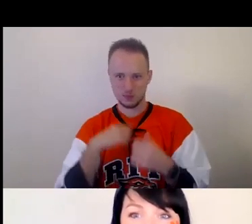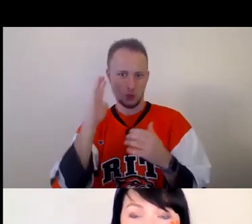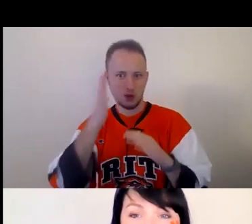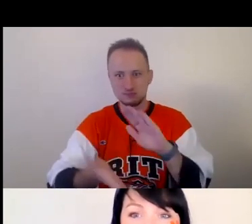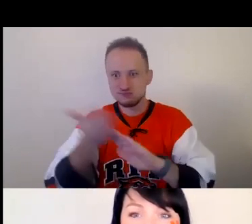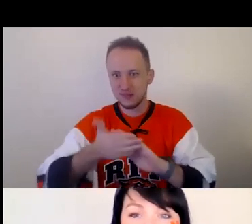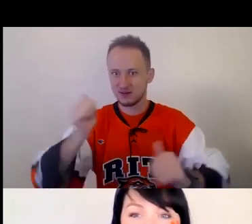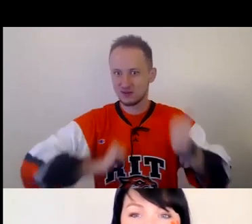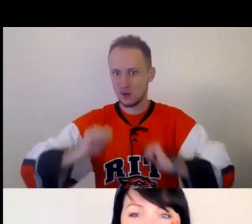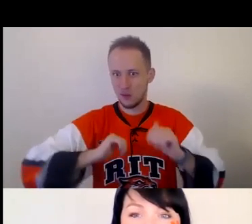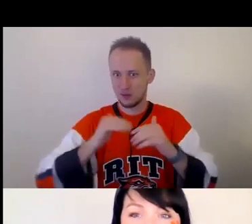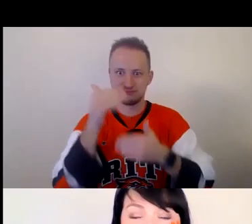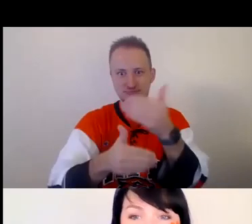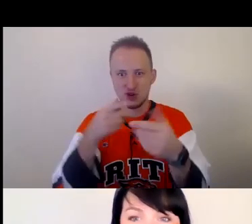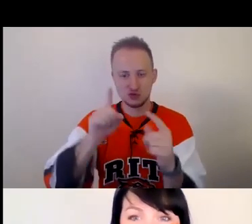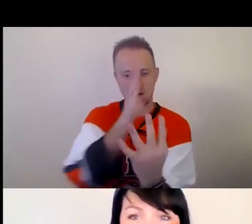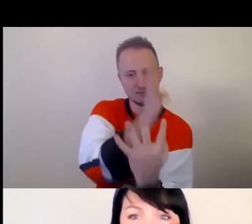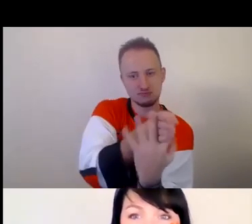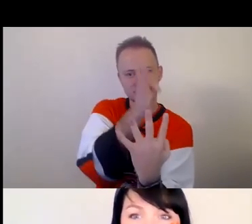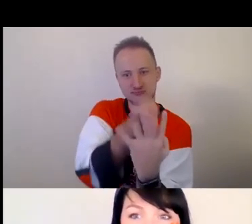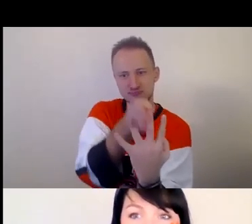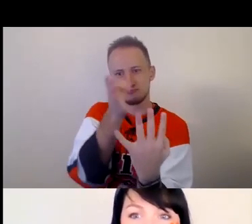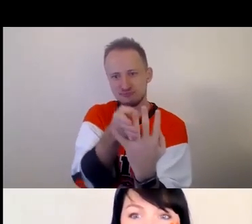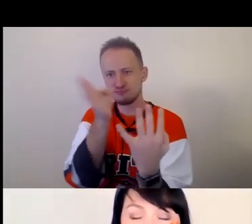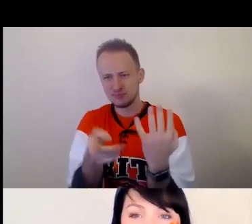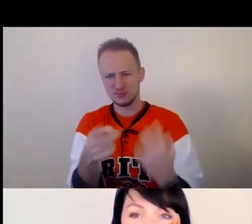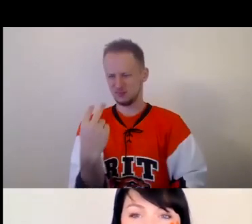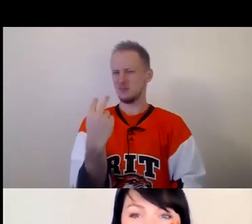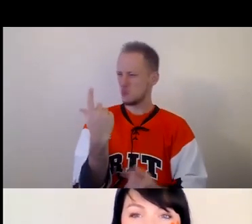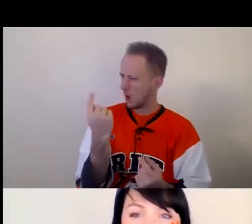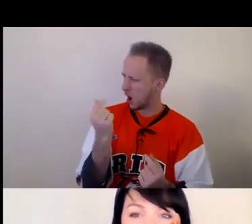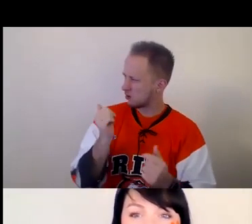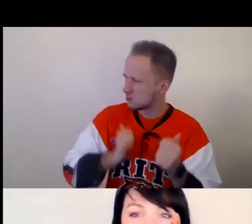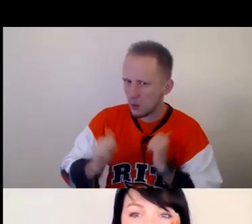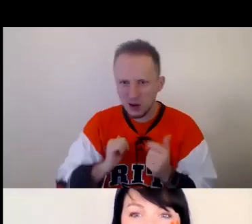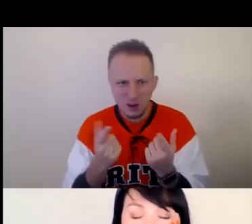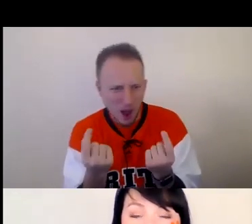I will be running the show, and maybe you are wondering what "show" I am now going to be running --